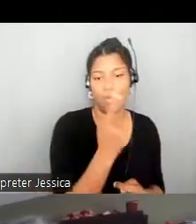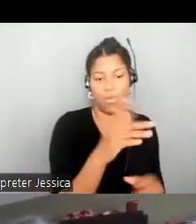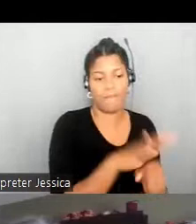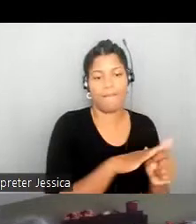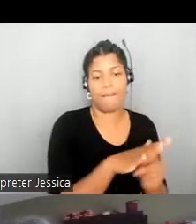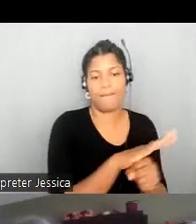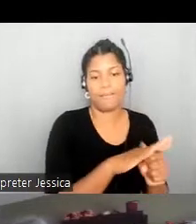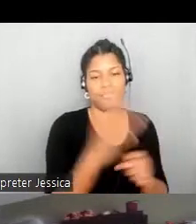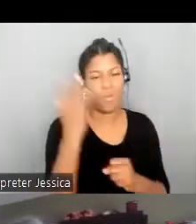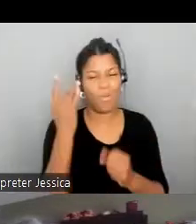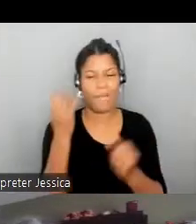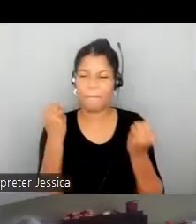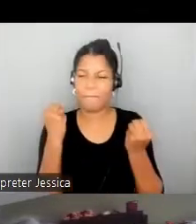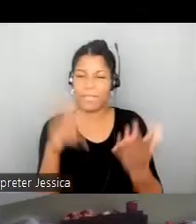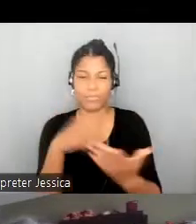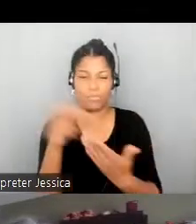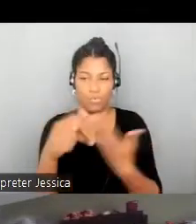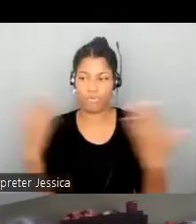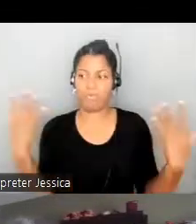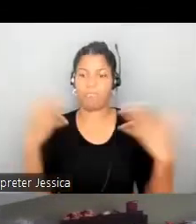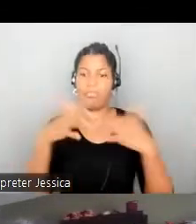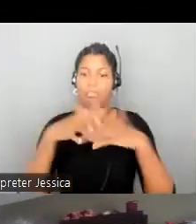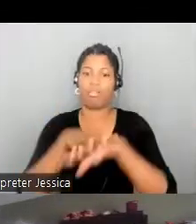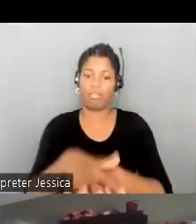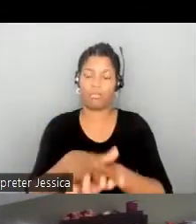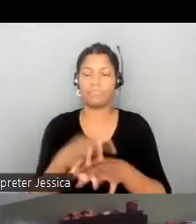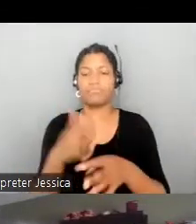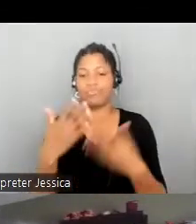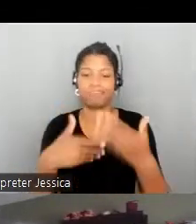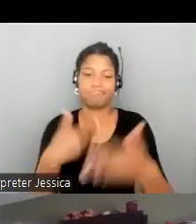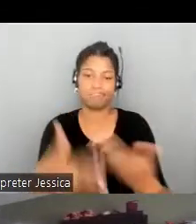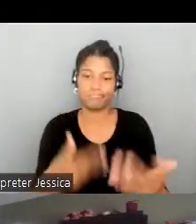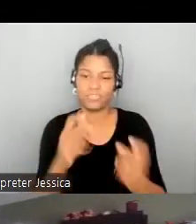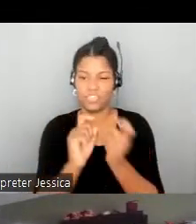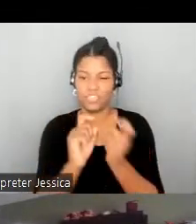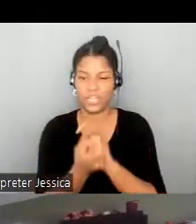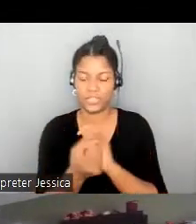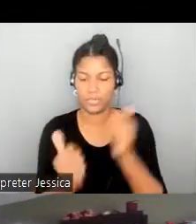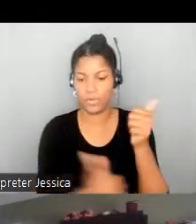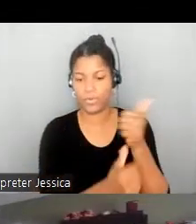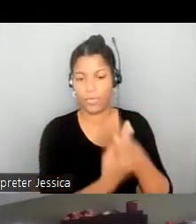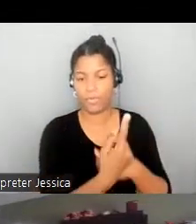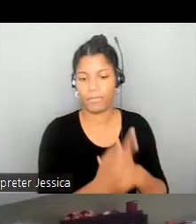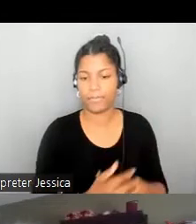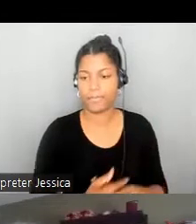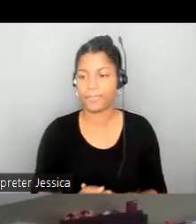So it was definitely overtime.